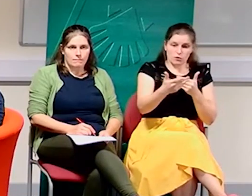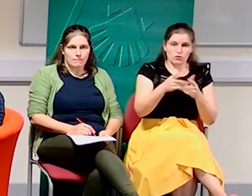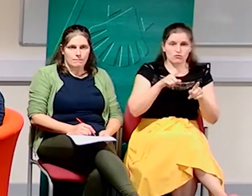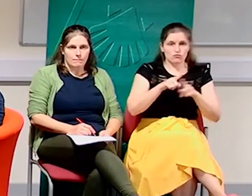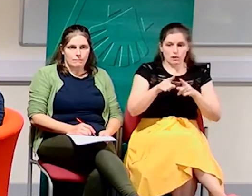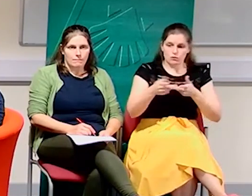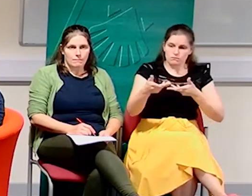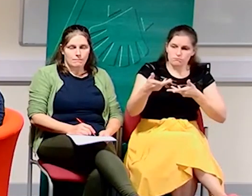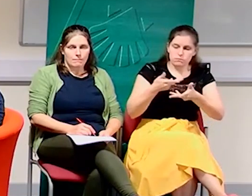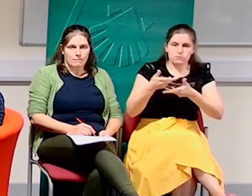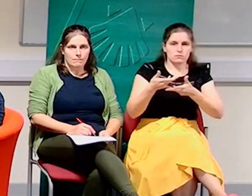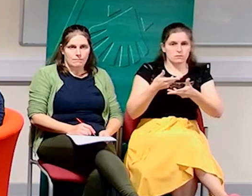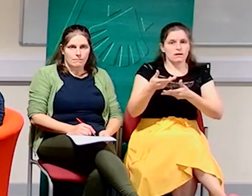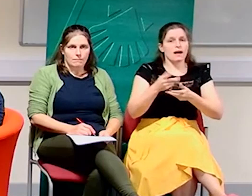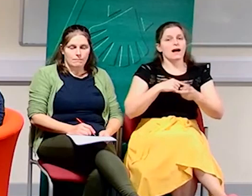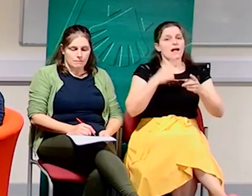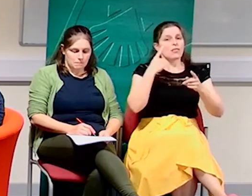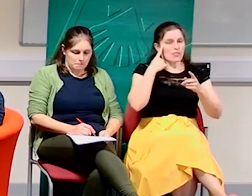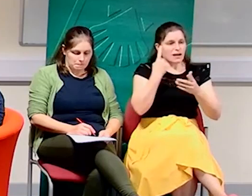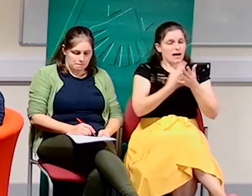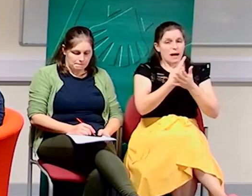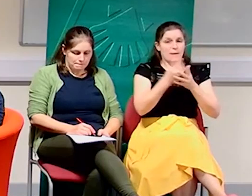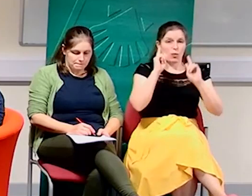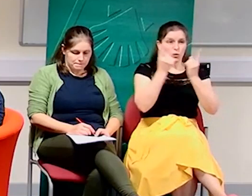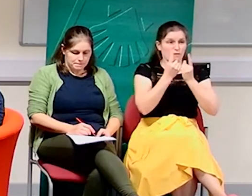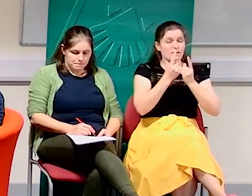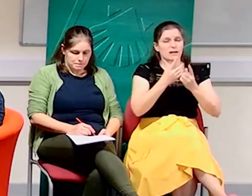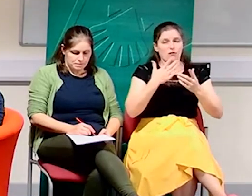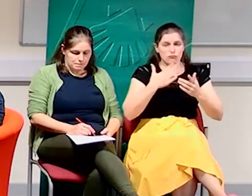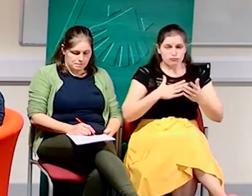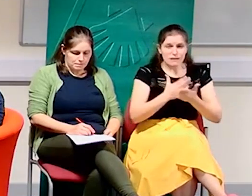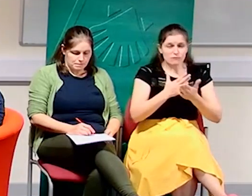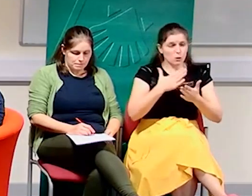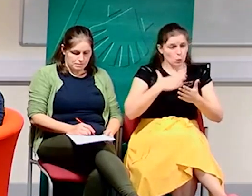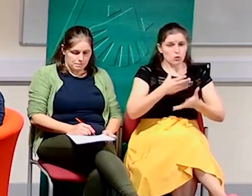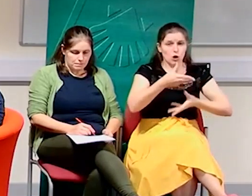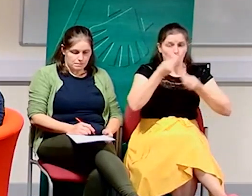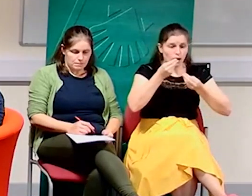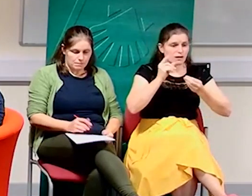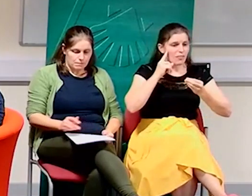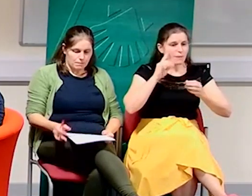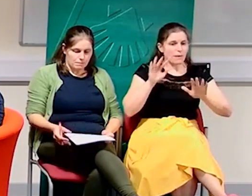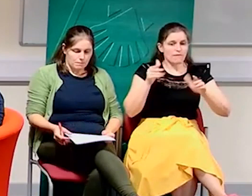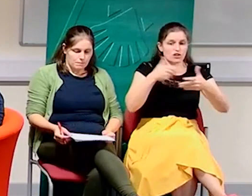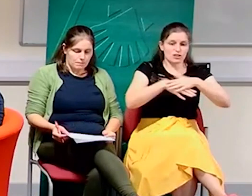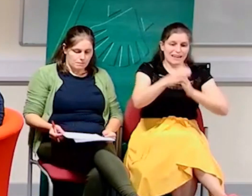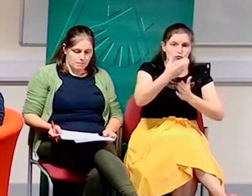at the Universal Design for Learning and putting forward provision for curriculum for um spaces for